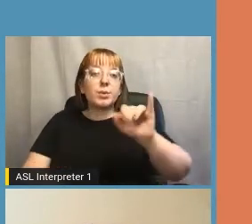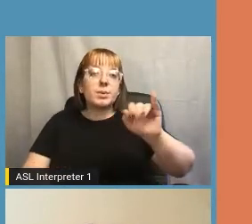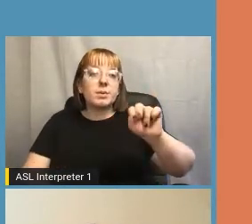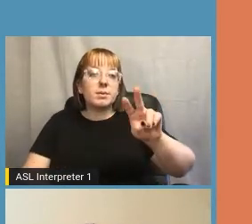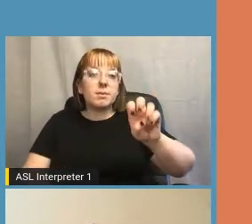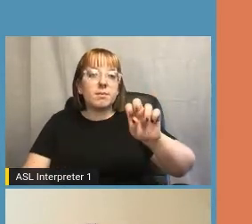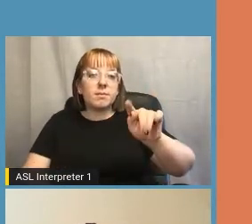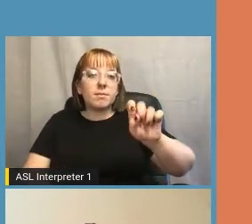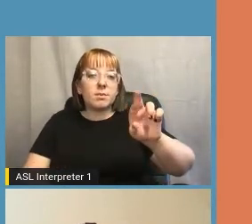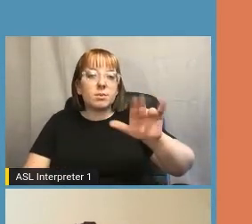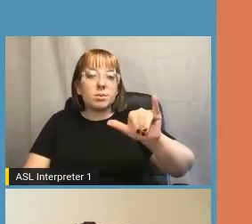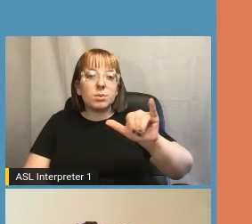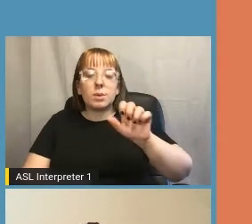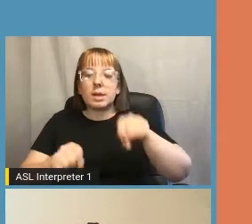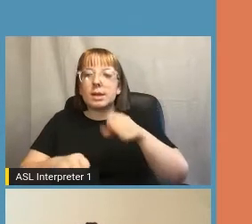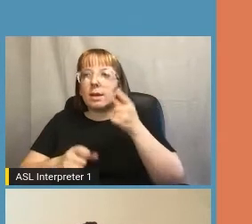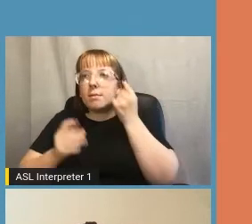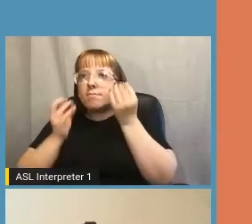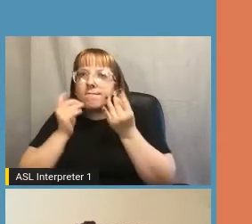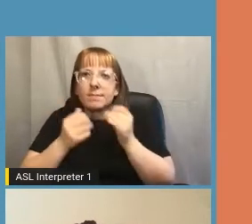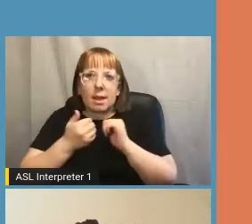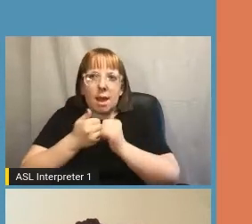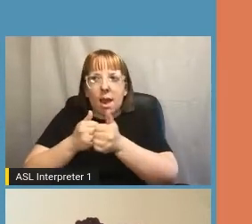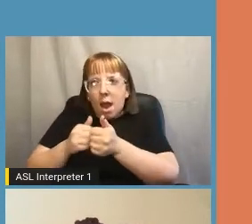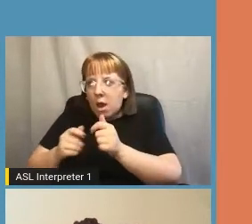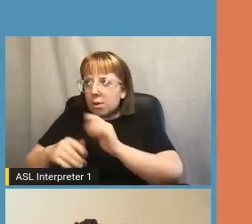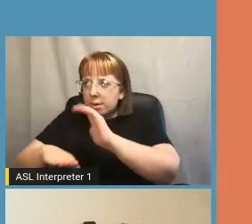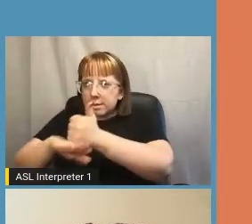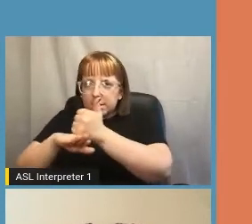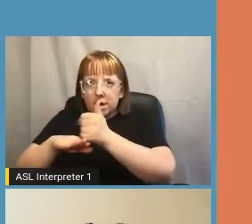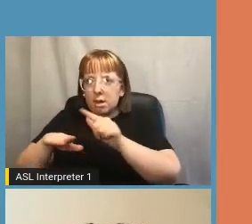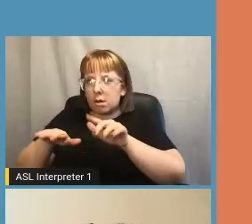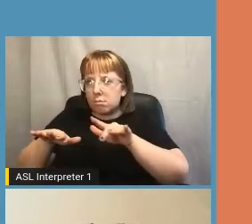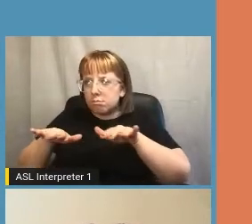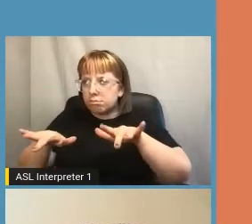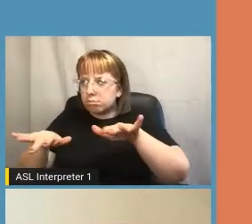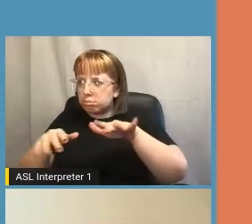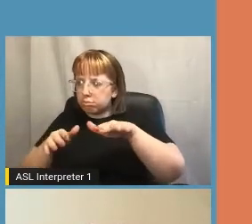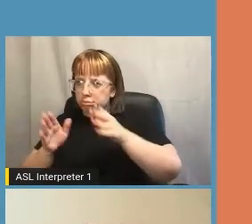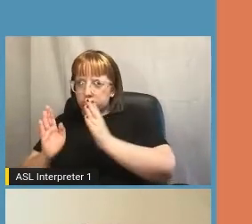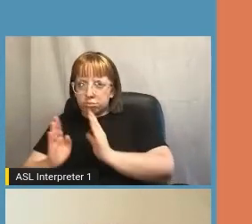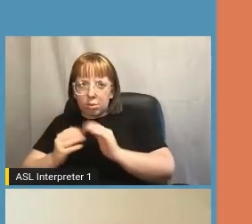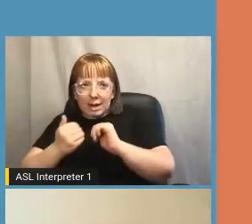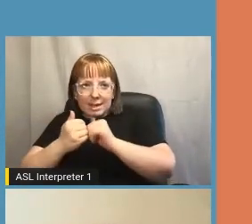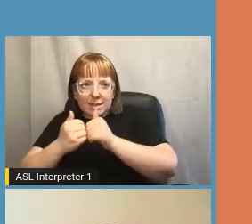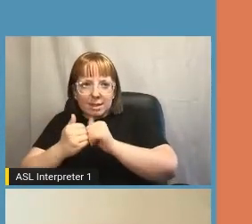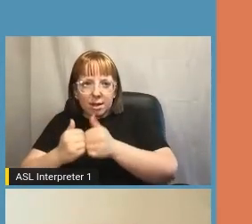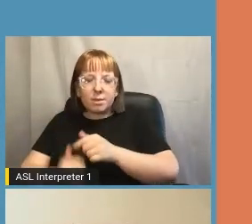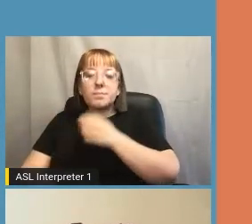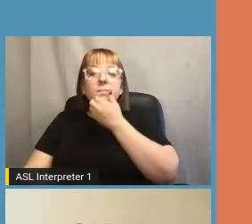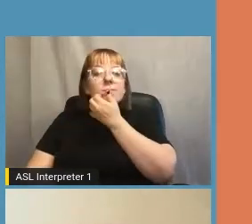to think about how you're gonna lay it out in the space and then you create the layouts this is the